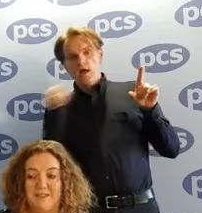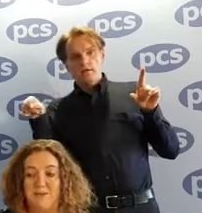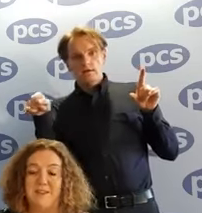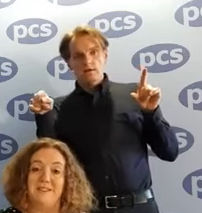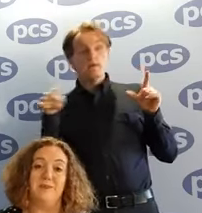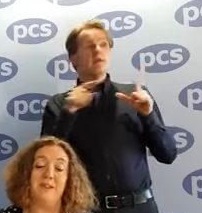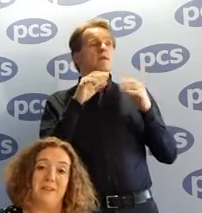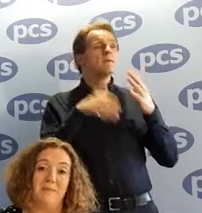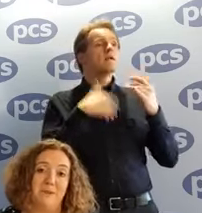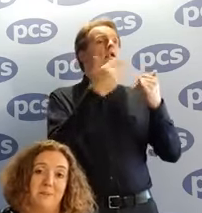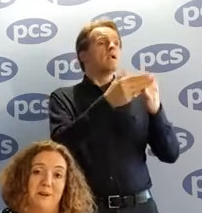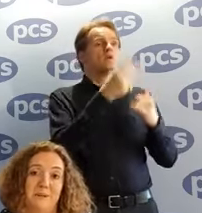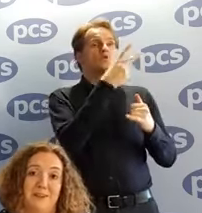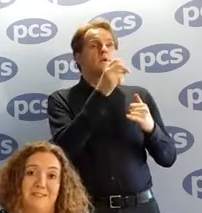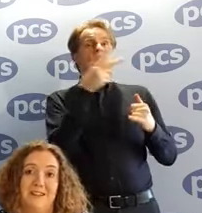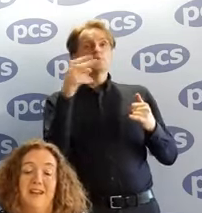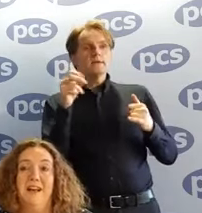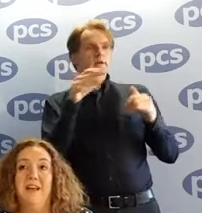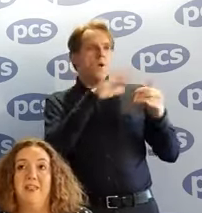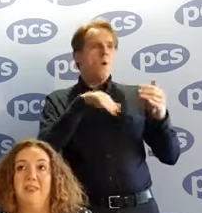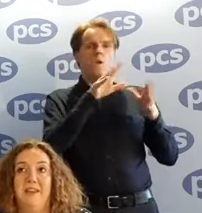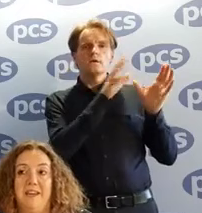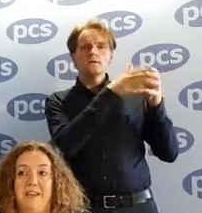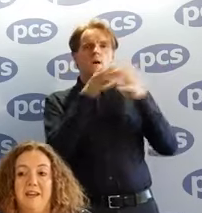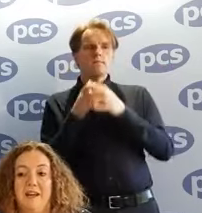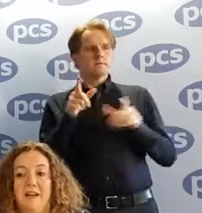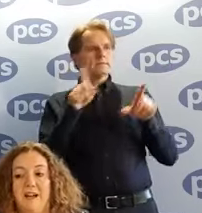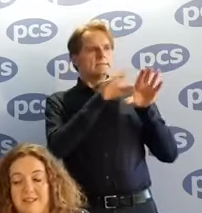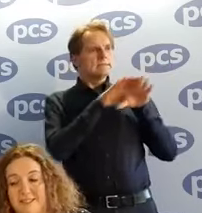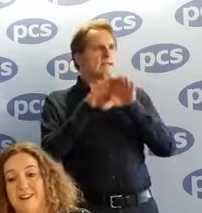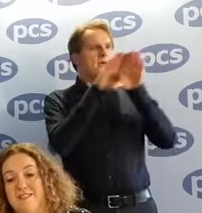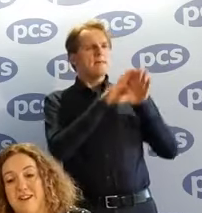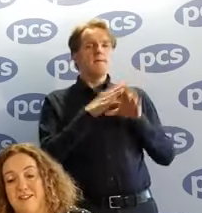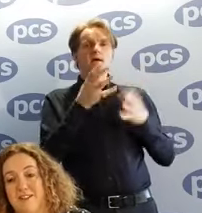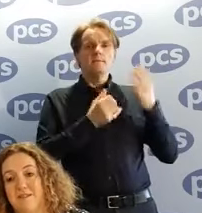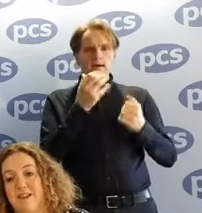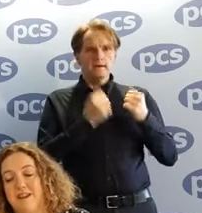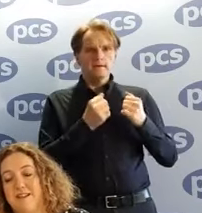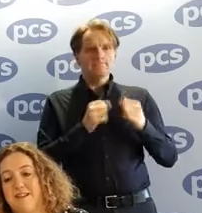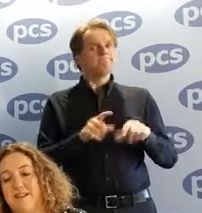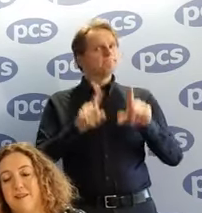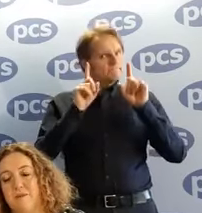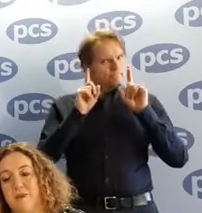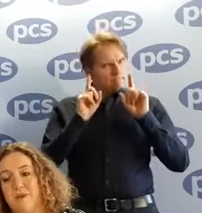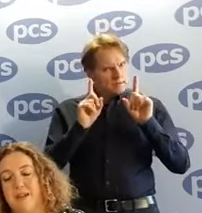2020 with other government departments. The other side of that though is